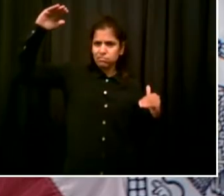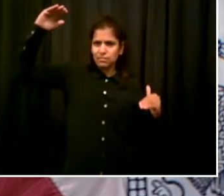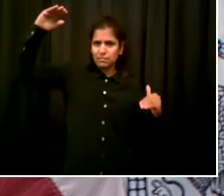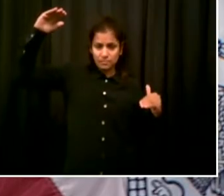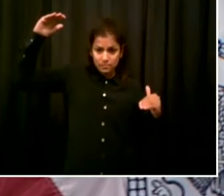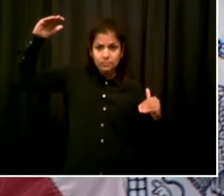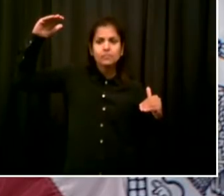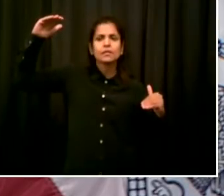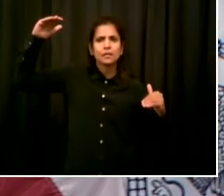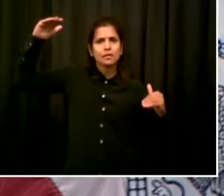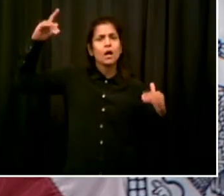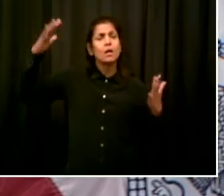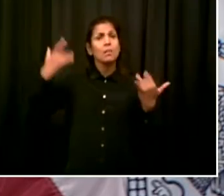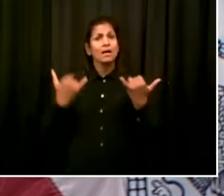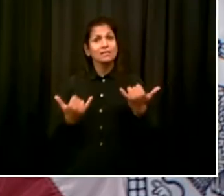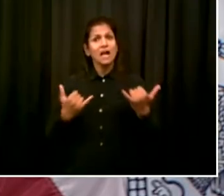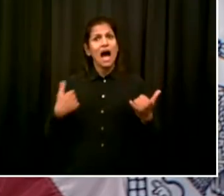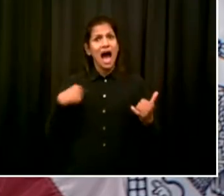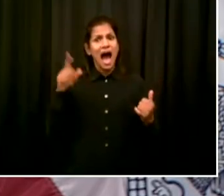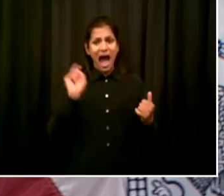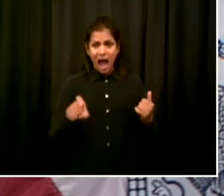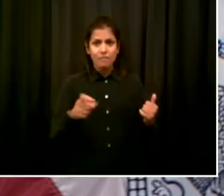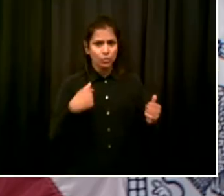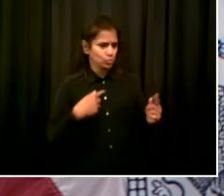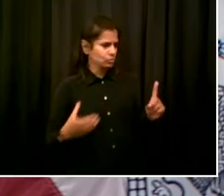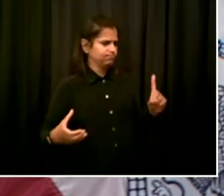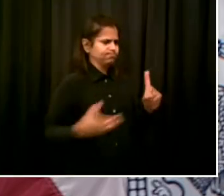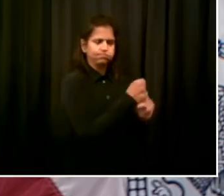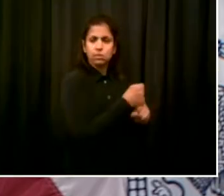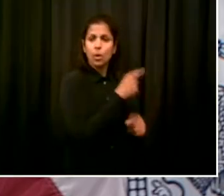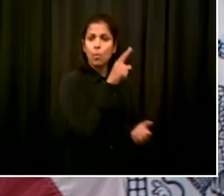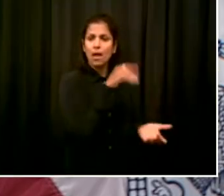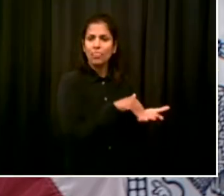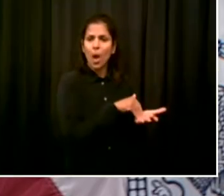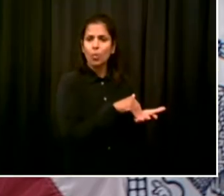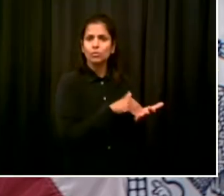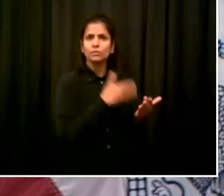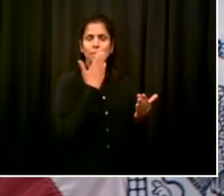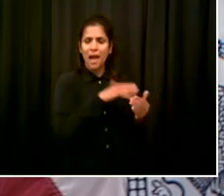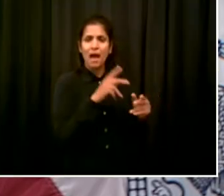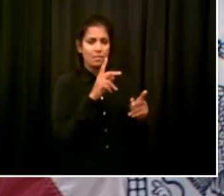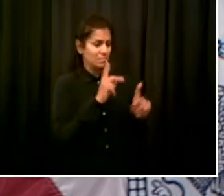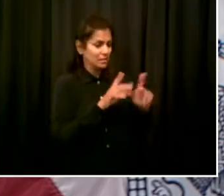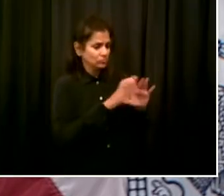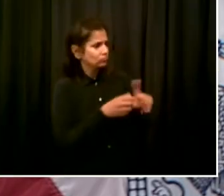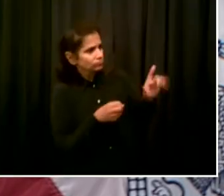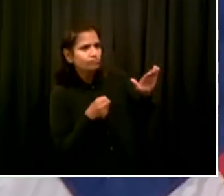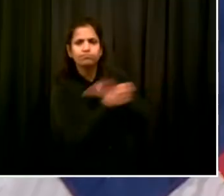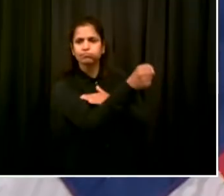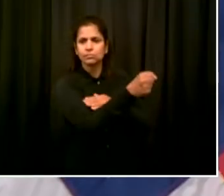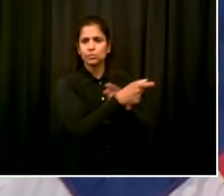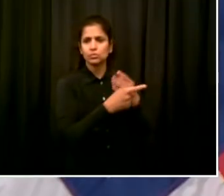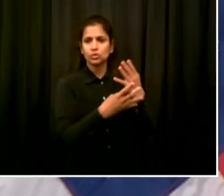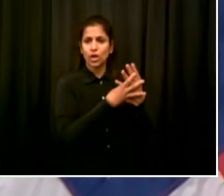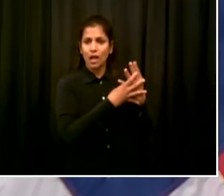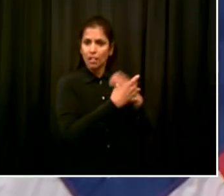GANG AND CREW MEMBERS . VERY SMALL NUMBER OF POPETHLE ADT O NOT REPRESENT COMMUNITIES THAT ARE ALL TRYING TO LIVE IN PEACE . WE NEED THOSE DIINVIDUALS TO